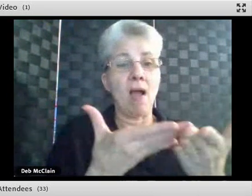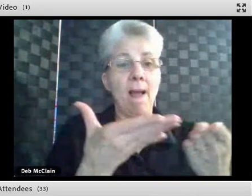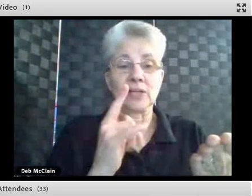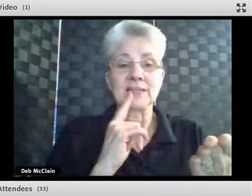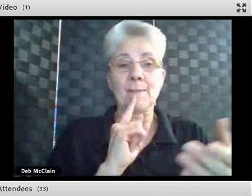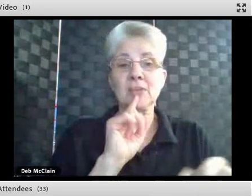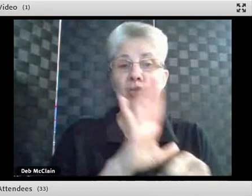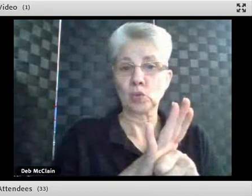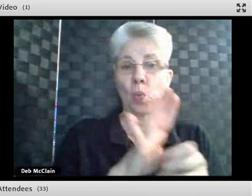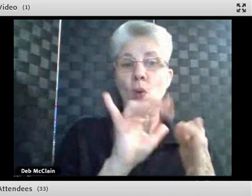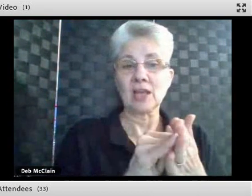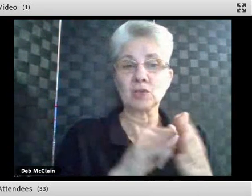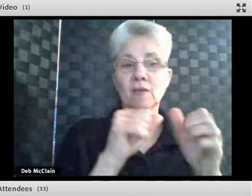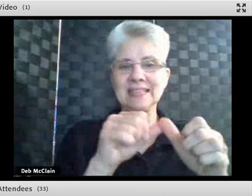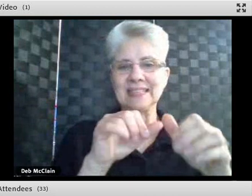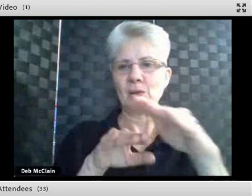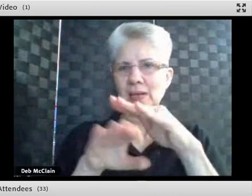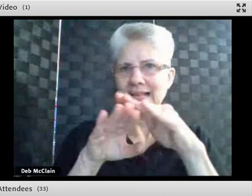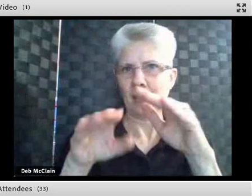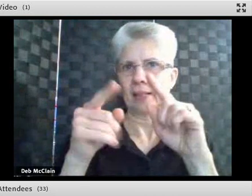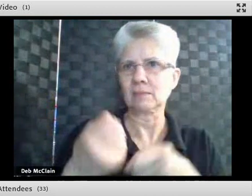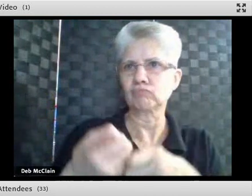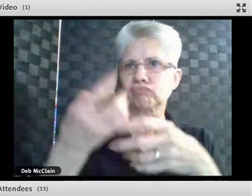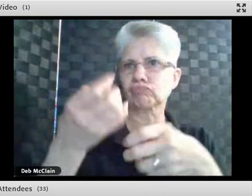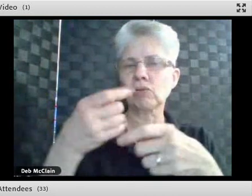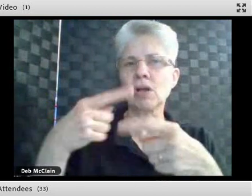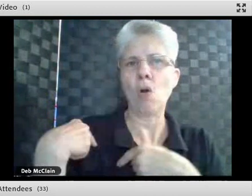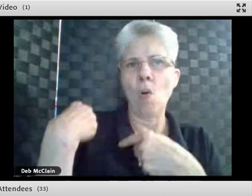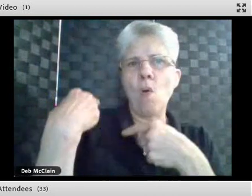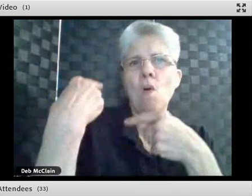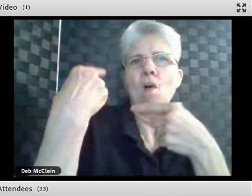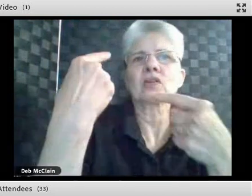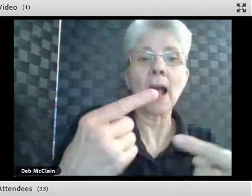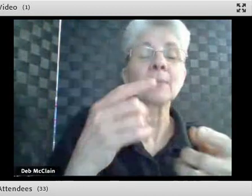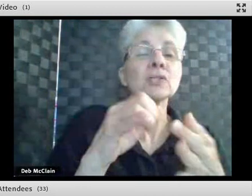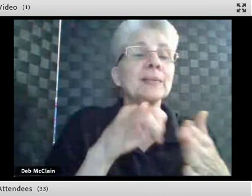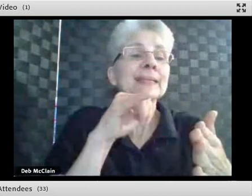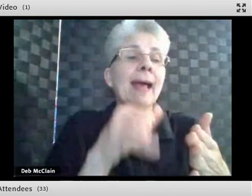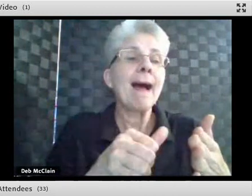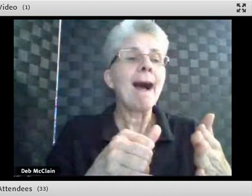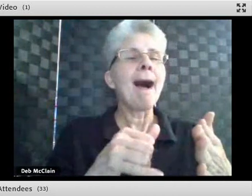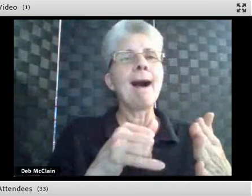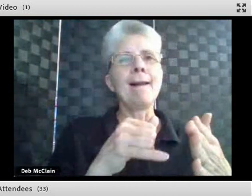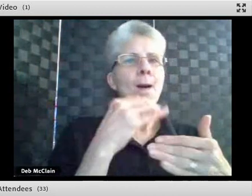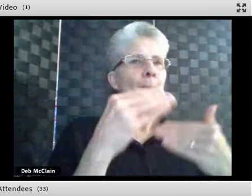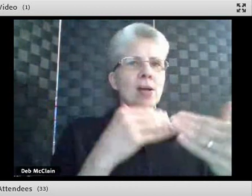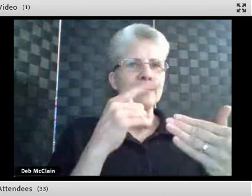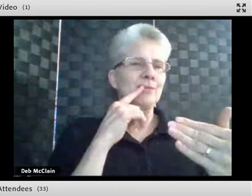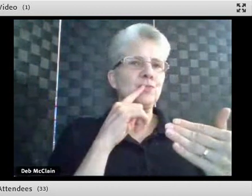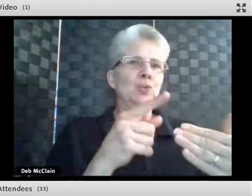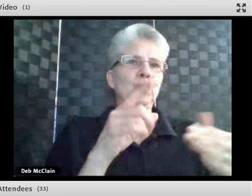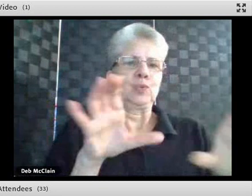and ensure continued accessibility to those objects over time. So this is not a process that you can kind of do now